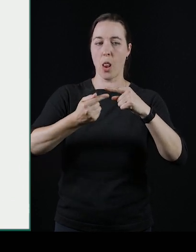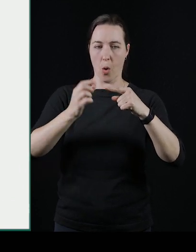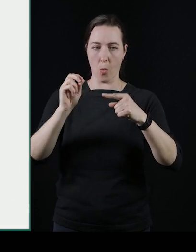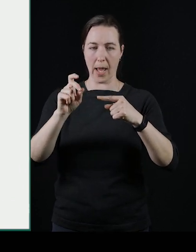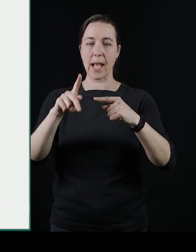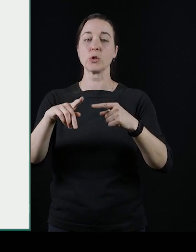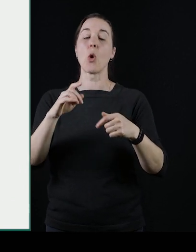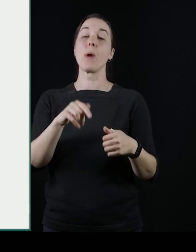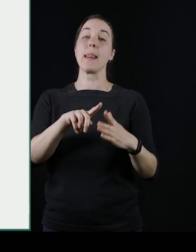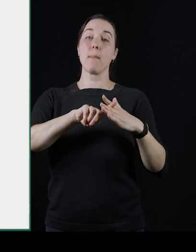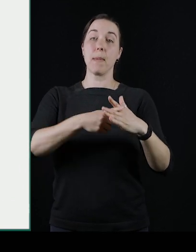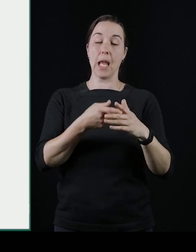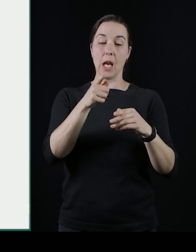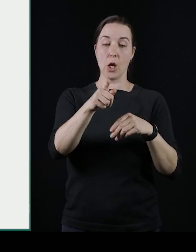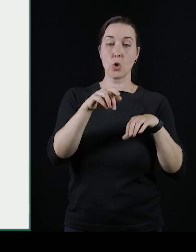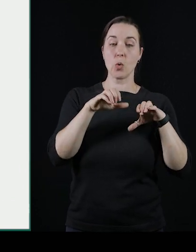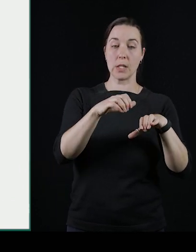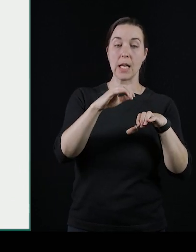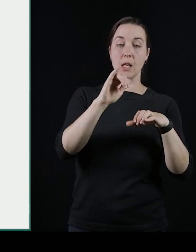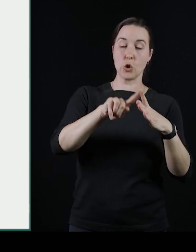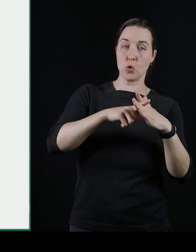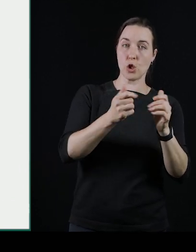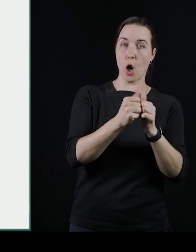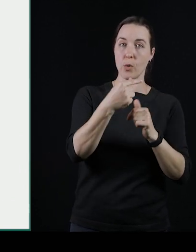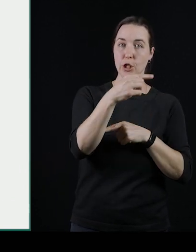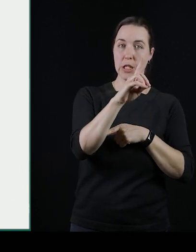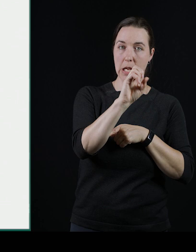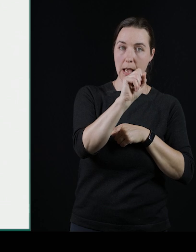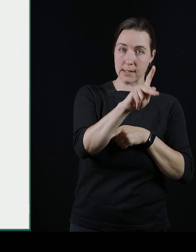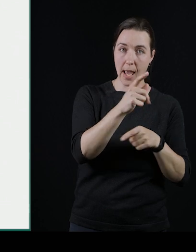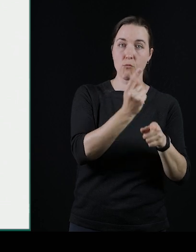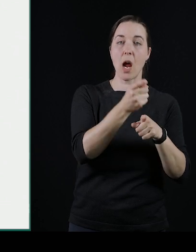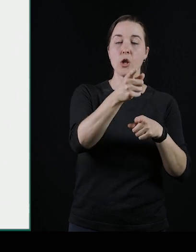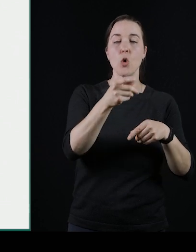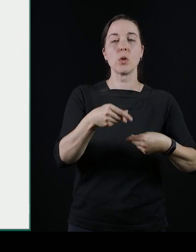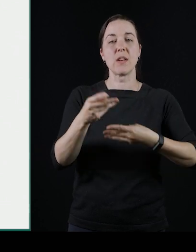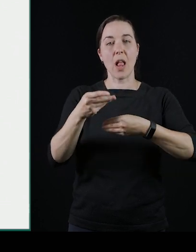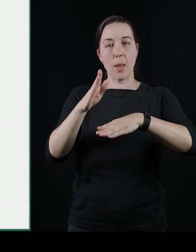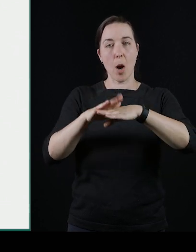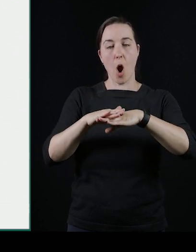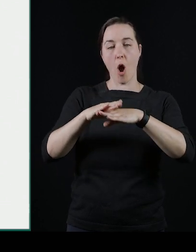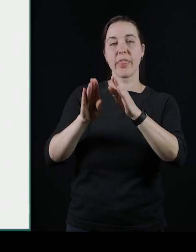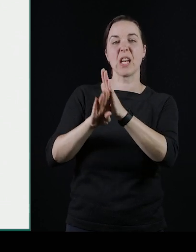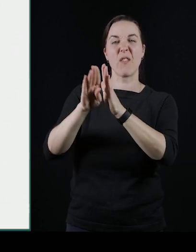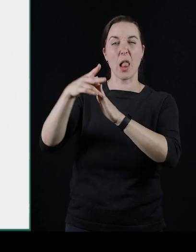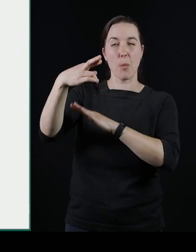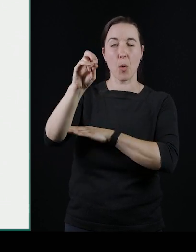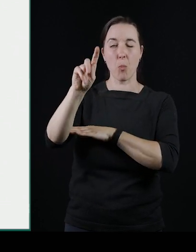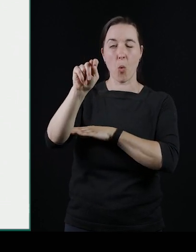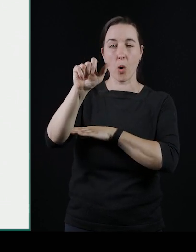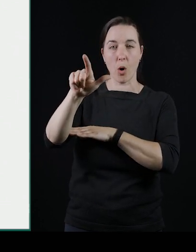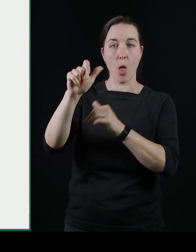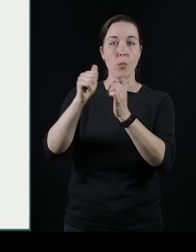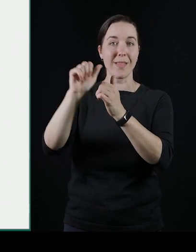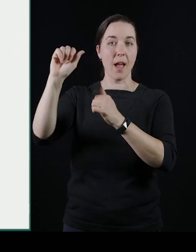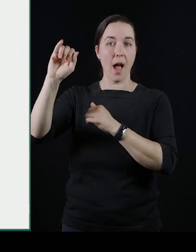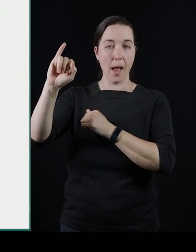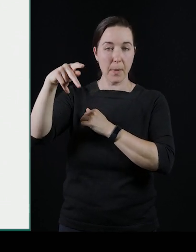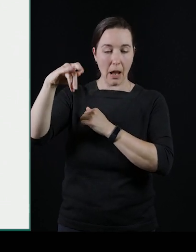you create your multi-player server, You integrated with GSDK, right? You upload it on developer portal or VIPI, and then you stayed.